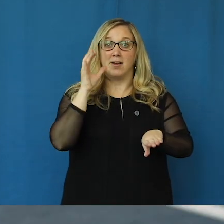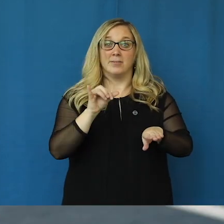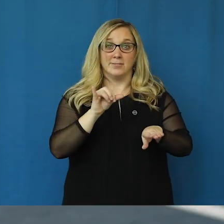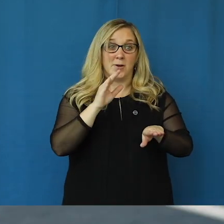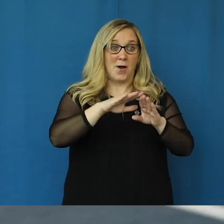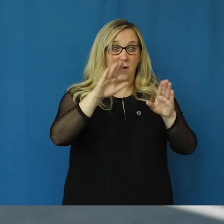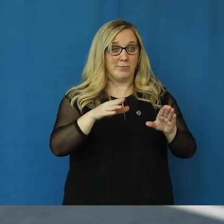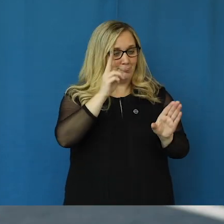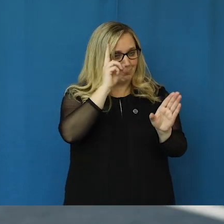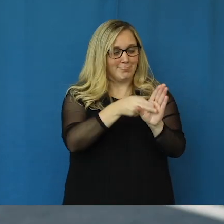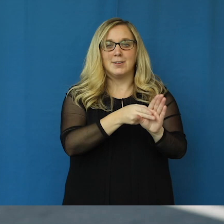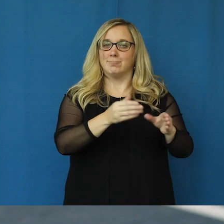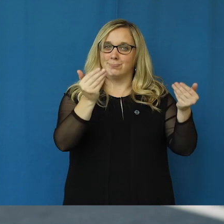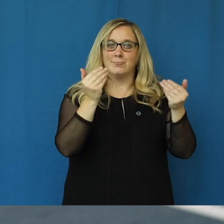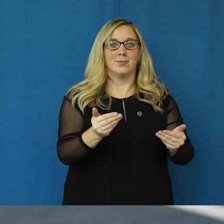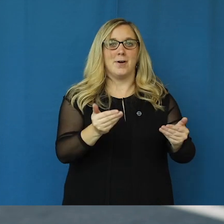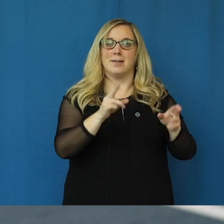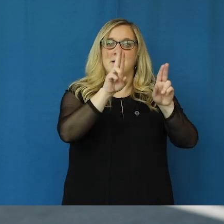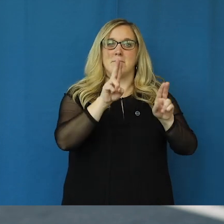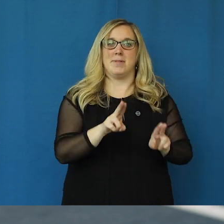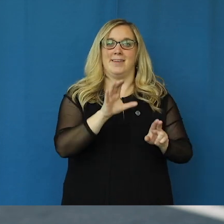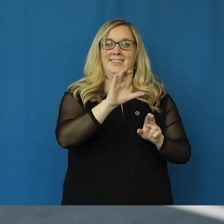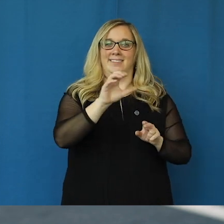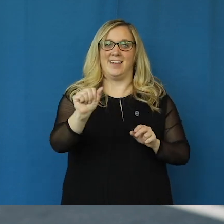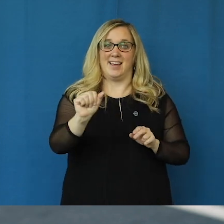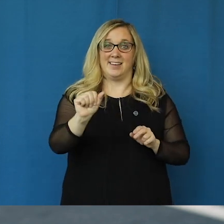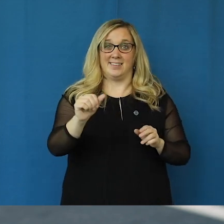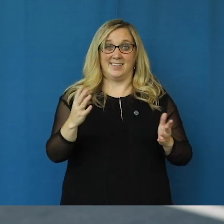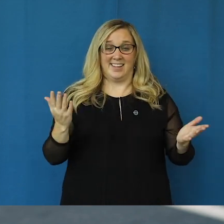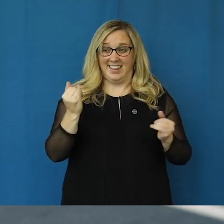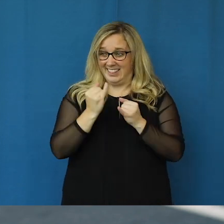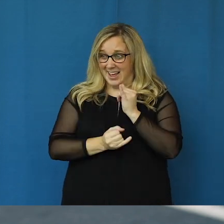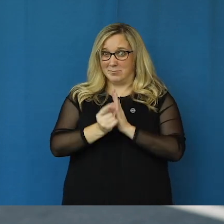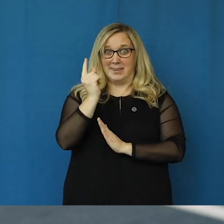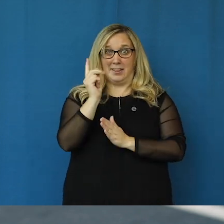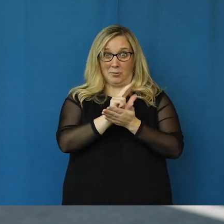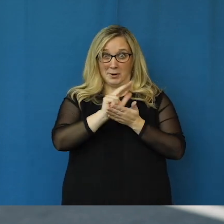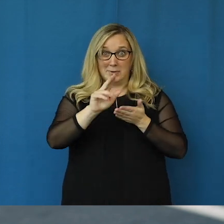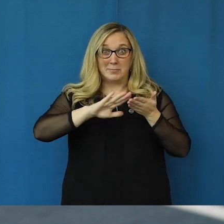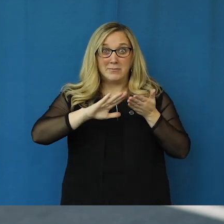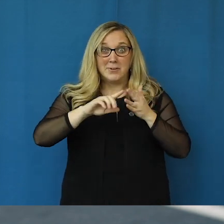school started, I applied, I packed my things and I came home. Which also meant weekends spent travelling